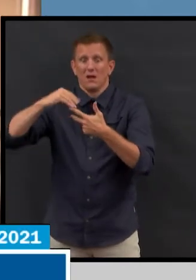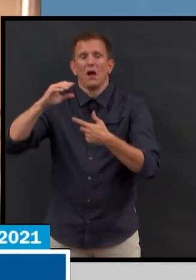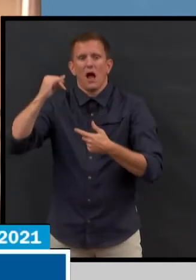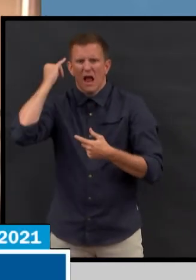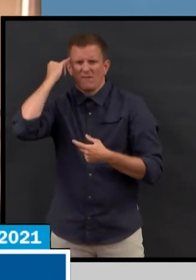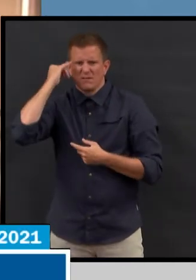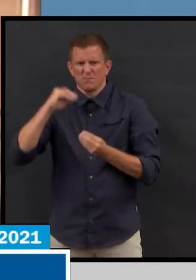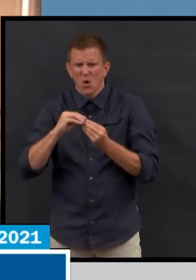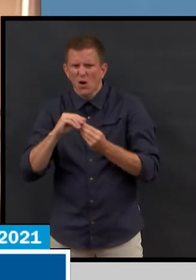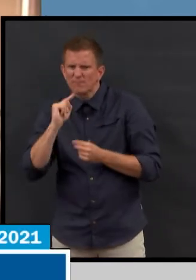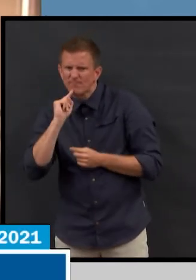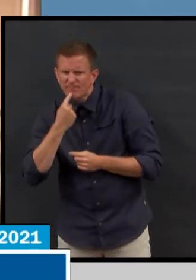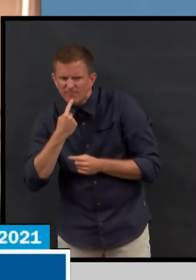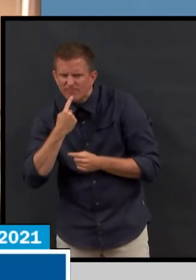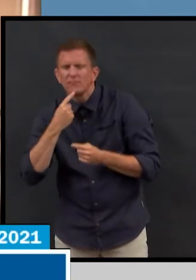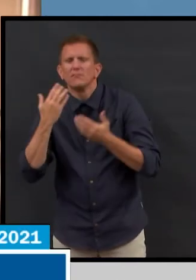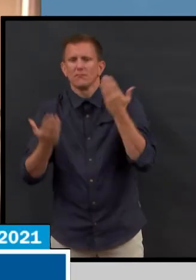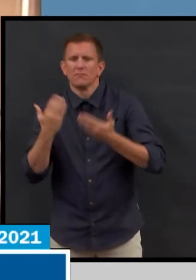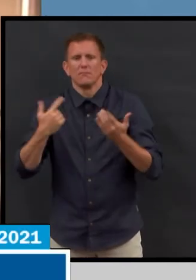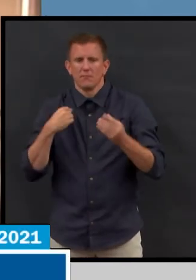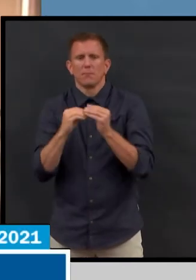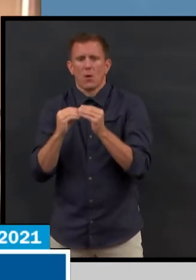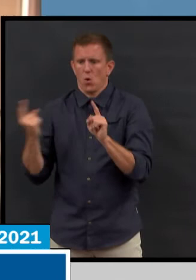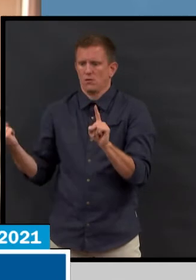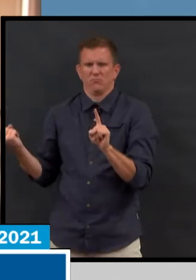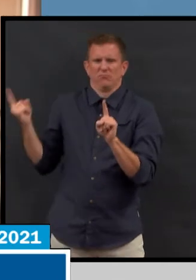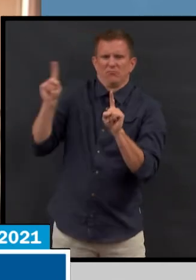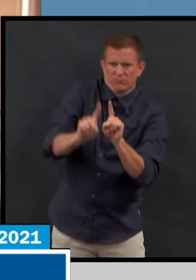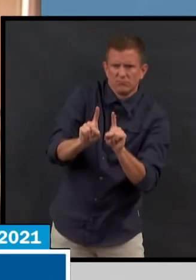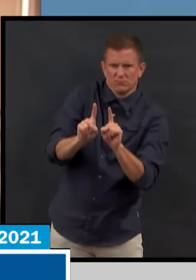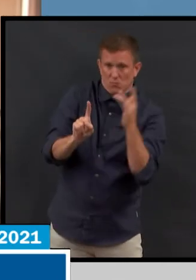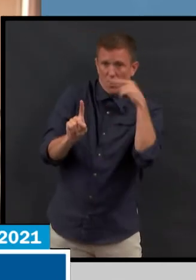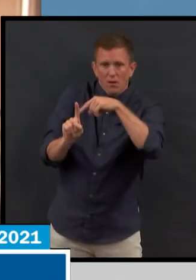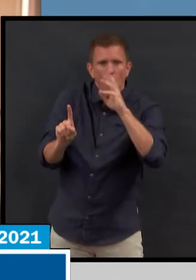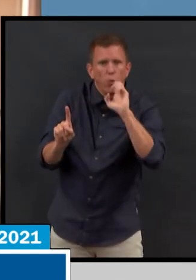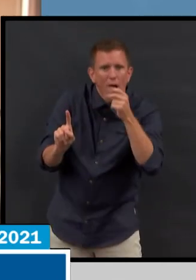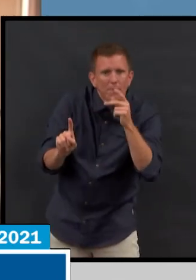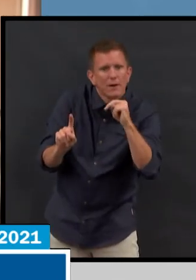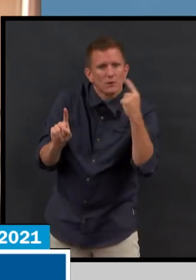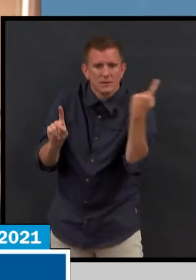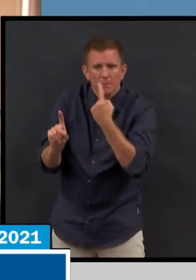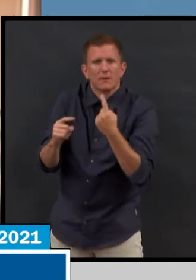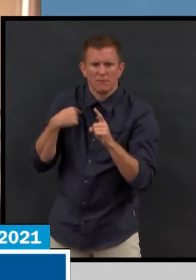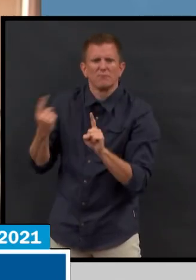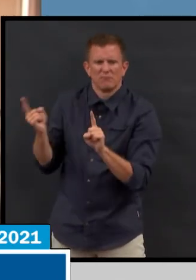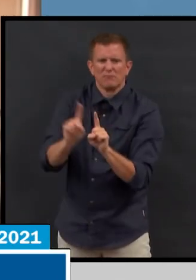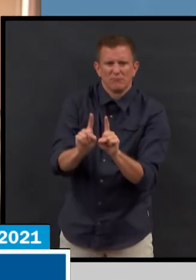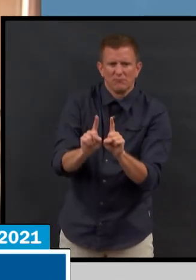a weapon so right now uh we ask that folks get a hold of dispatch in the future we will be able